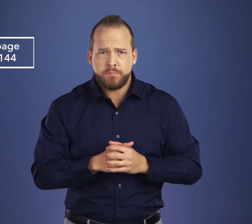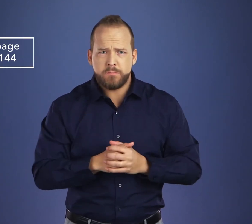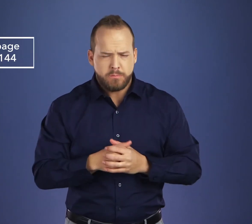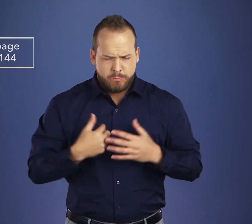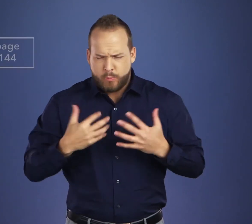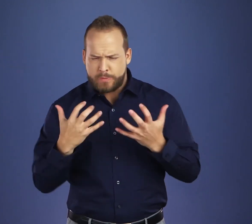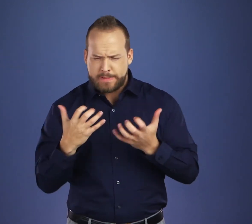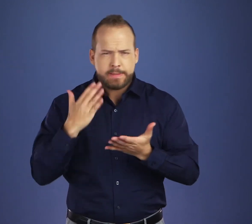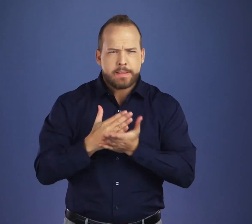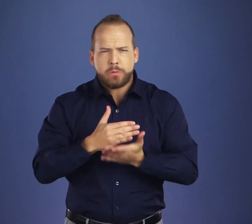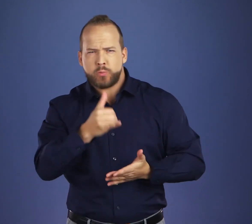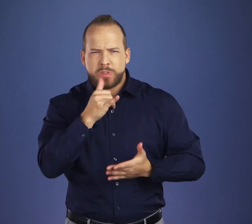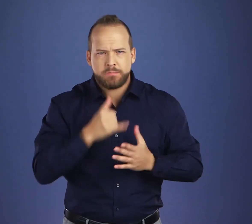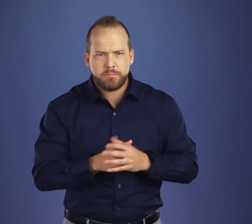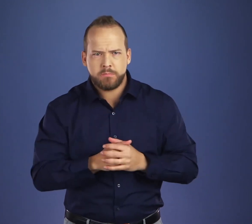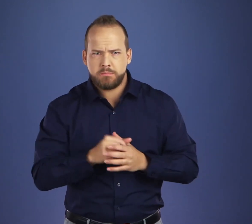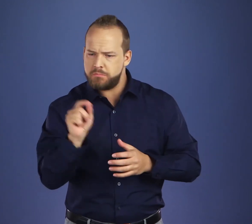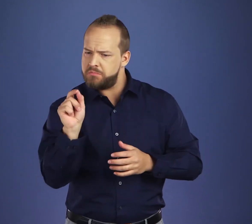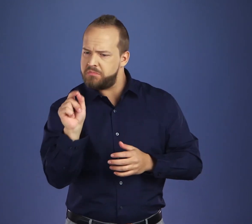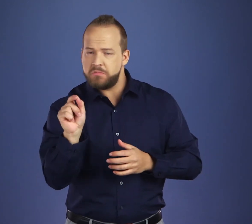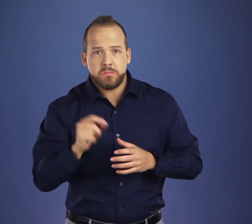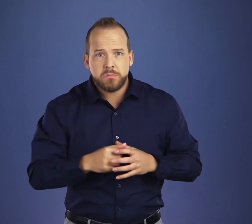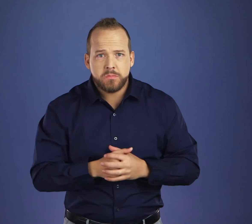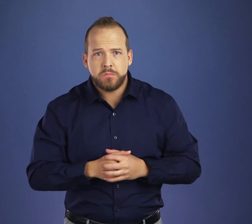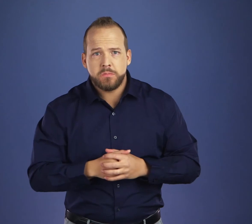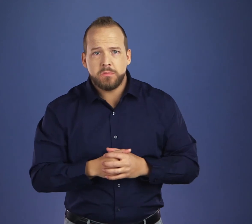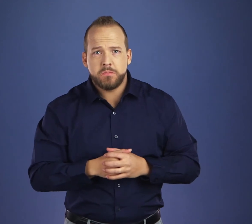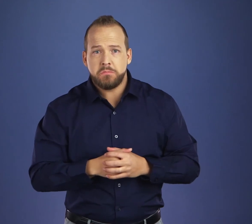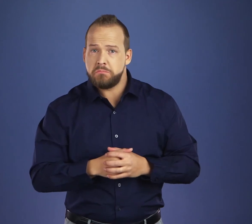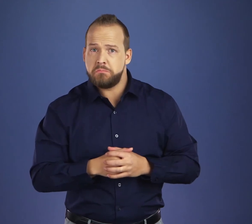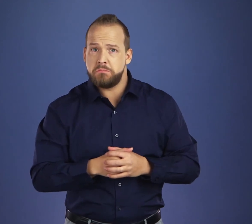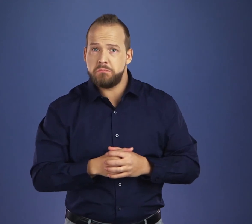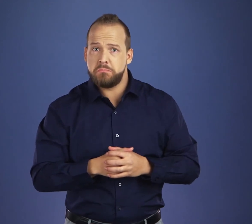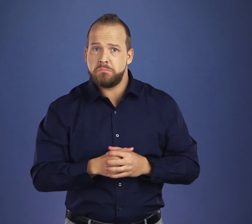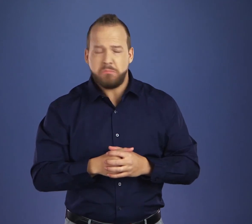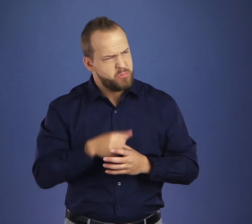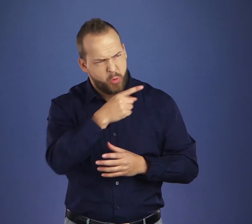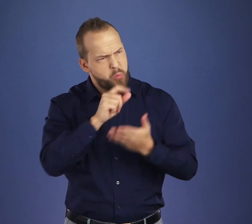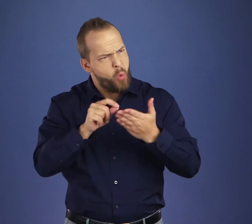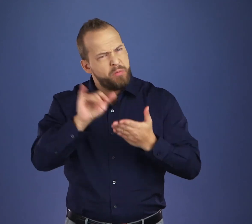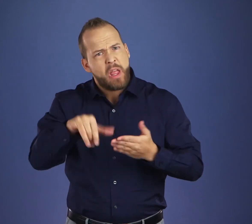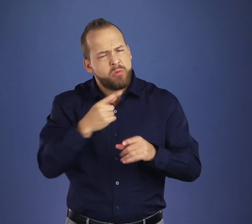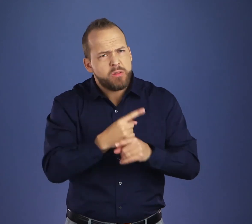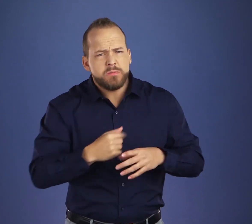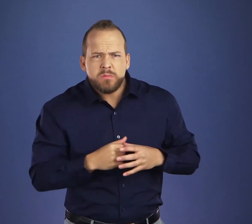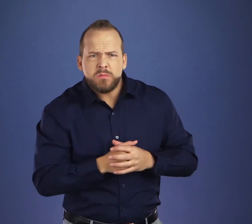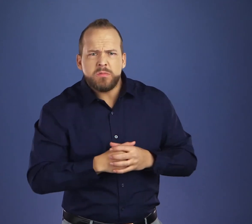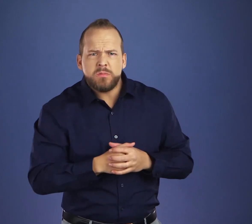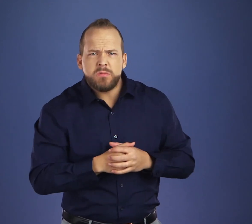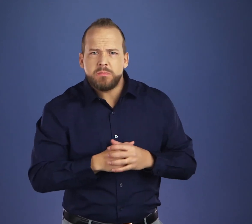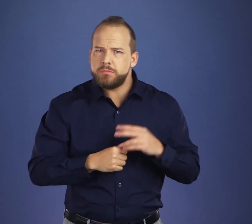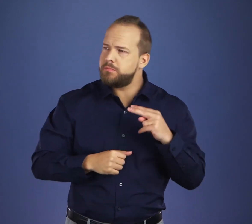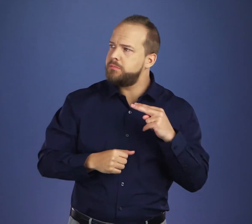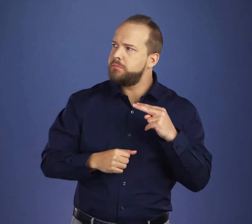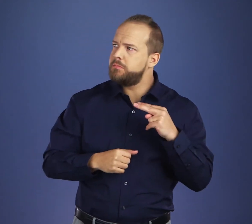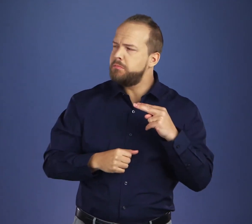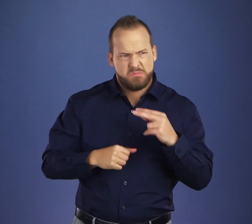He read aloud, “The only requirement for A.A. membership is a desire to stop drinking.”